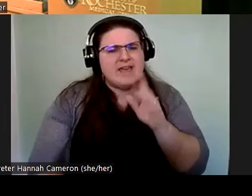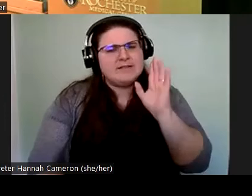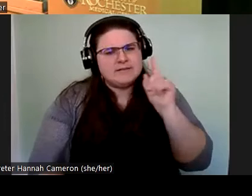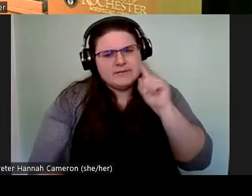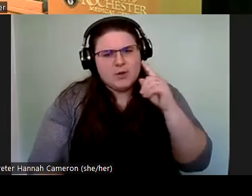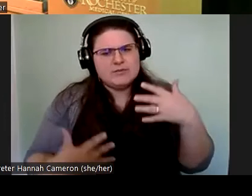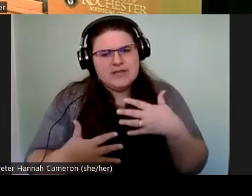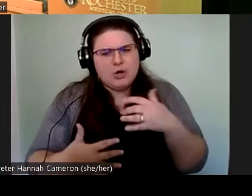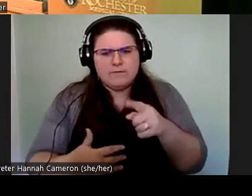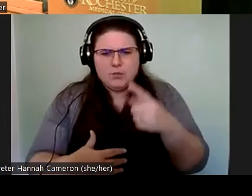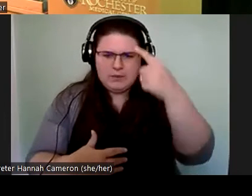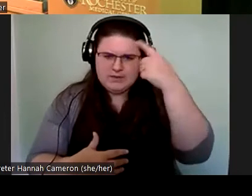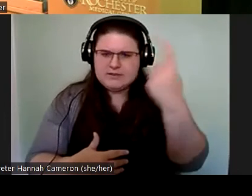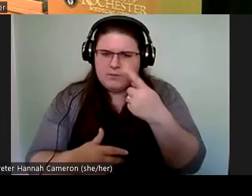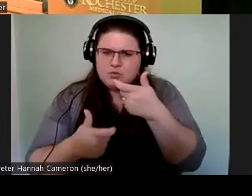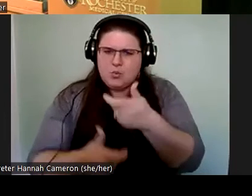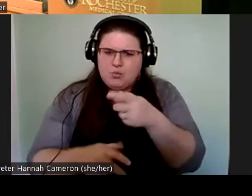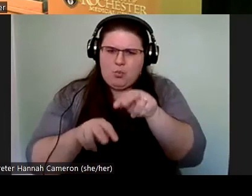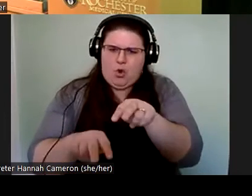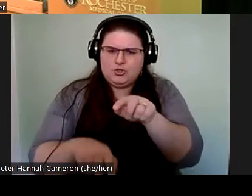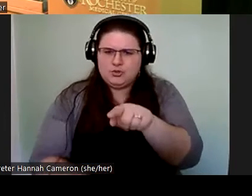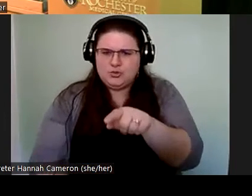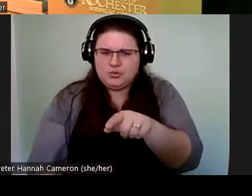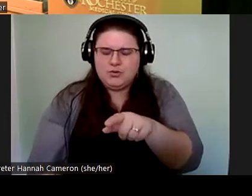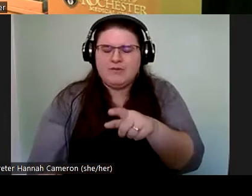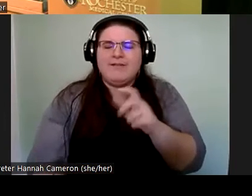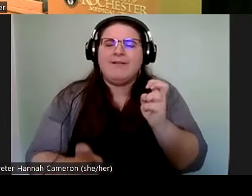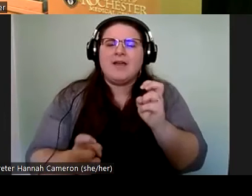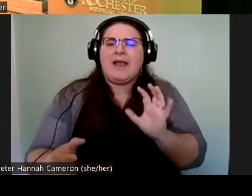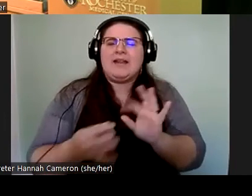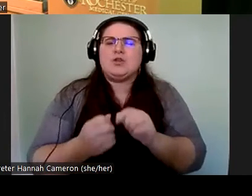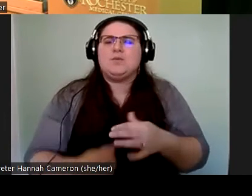watching you right to really connect to that feeling underneath without actually um admitting